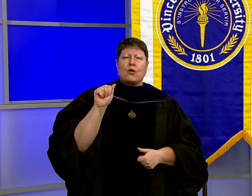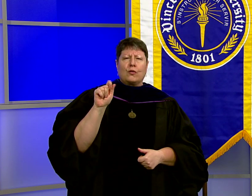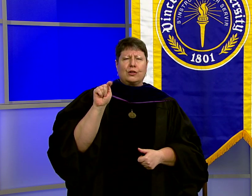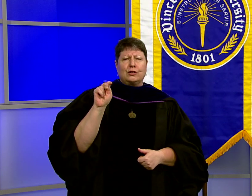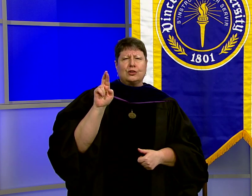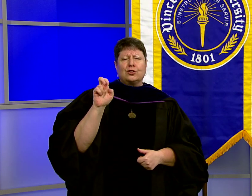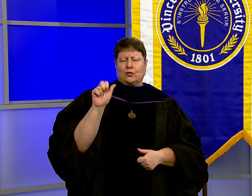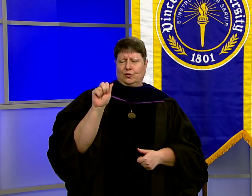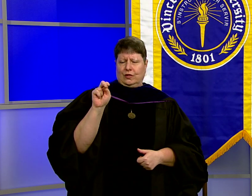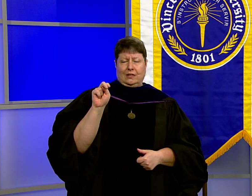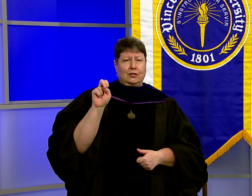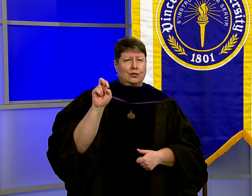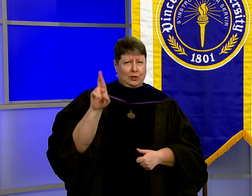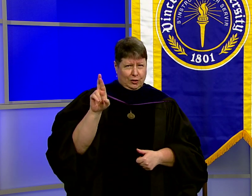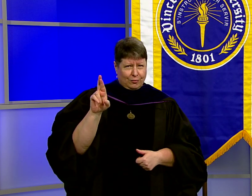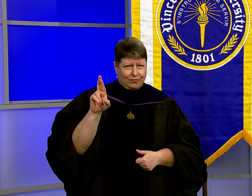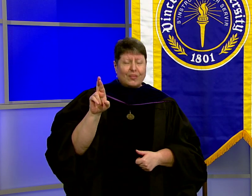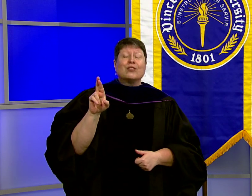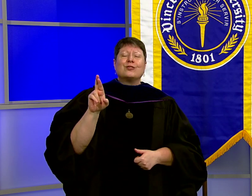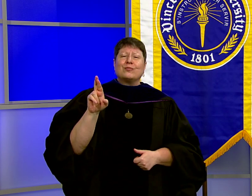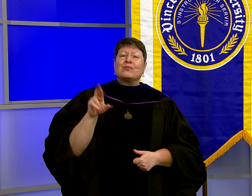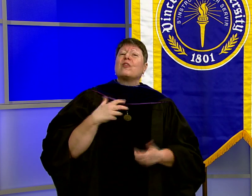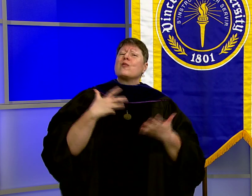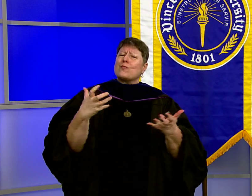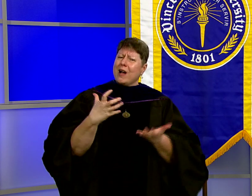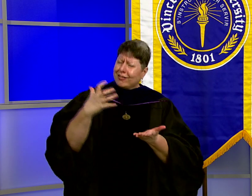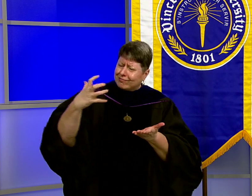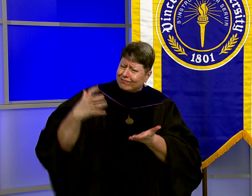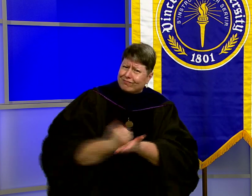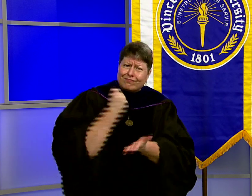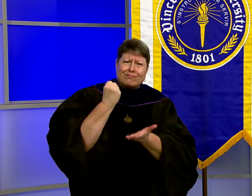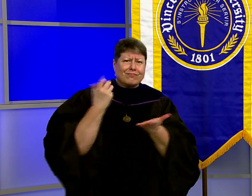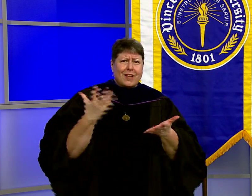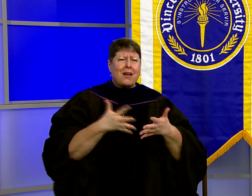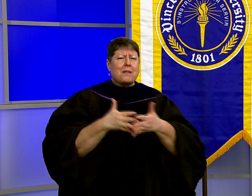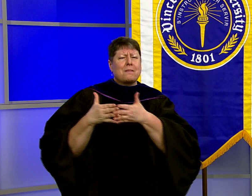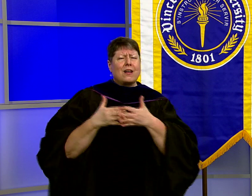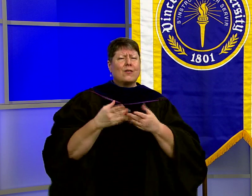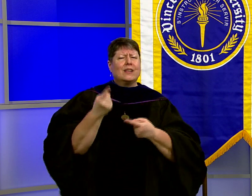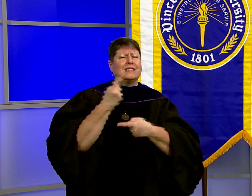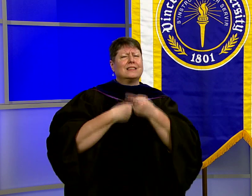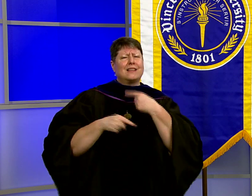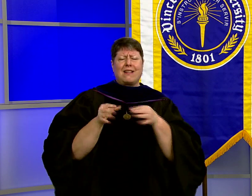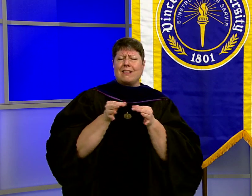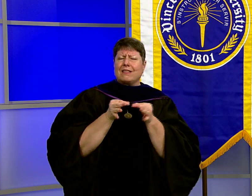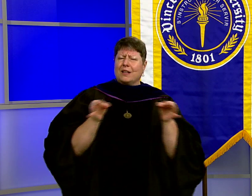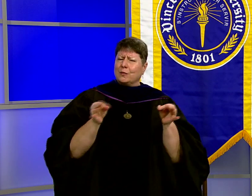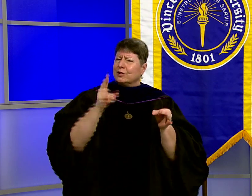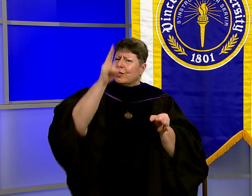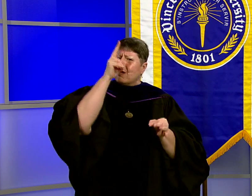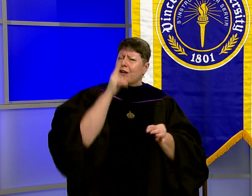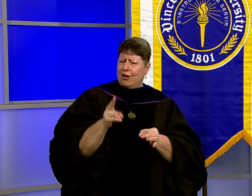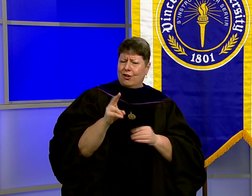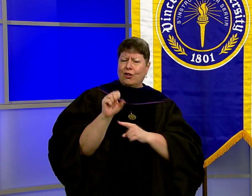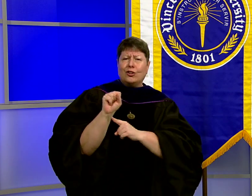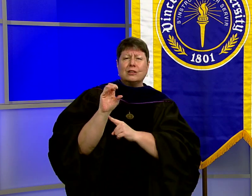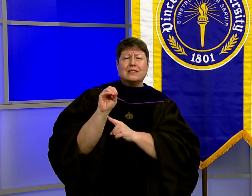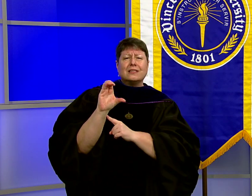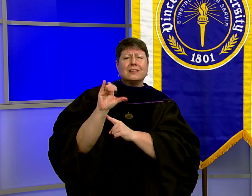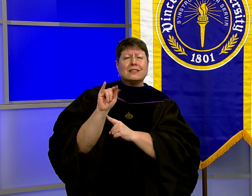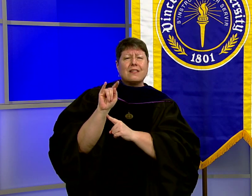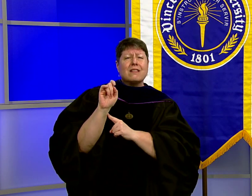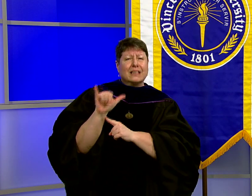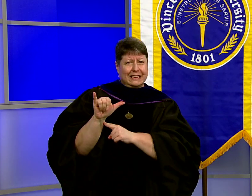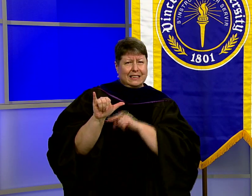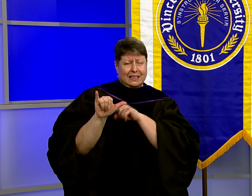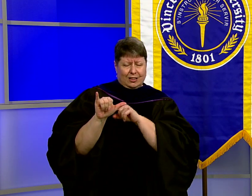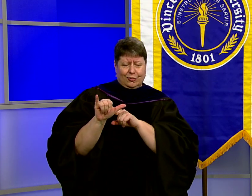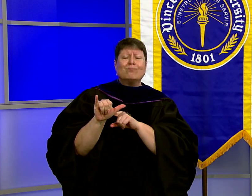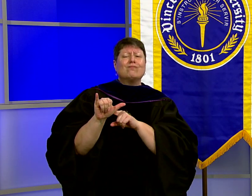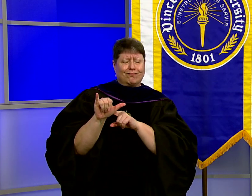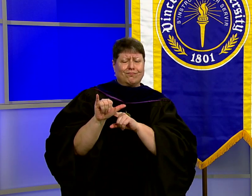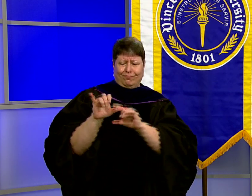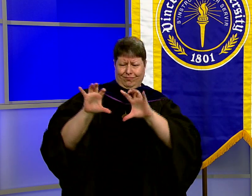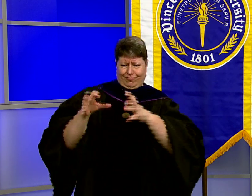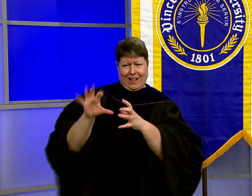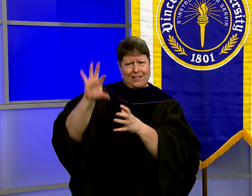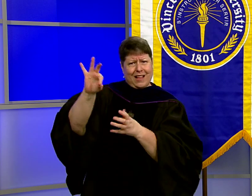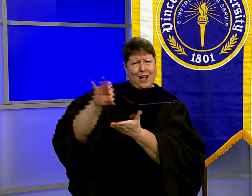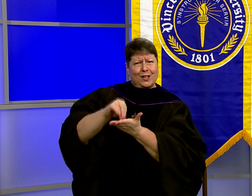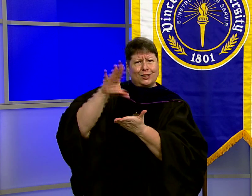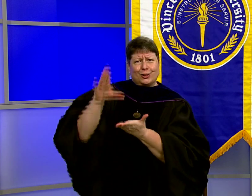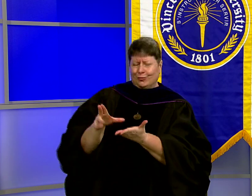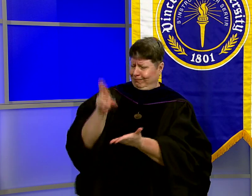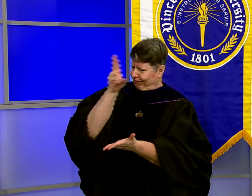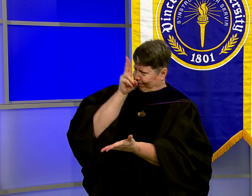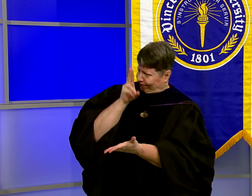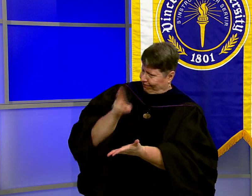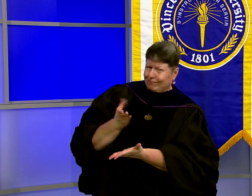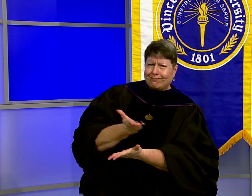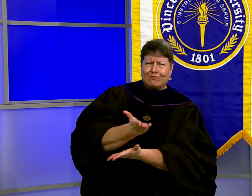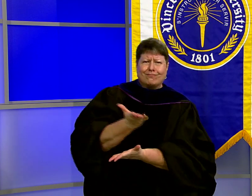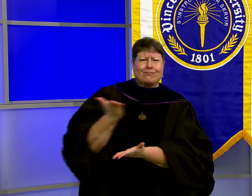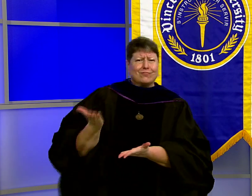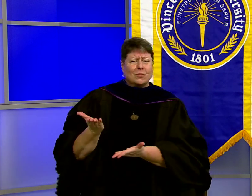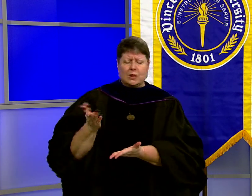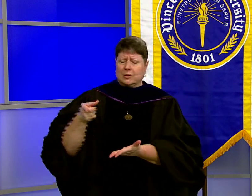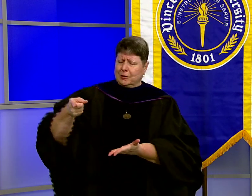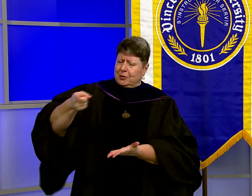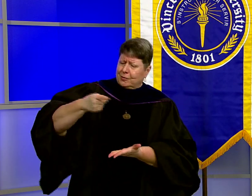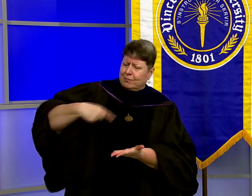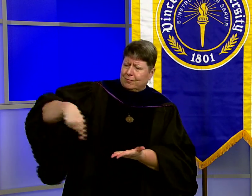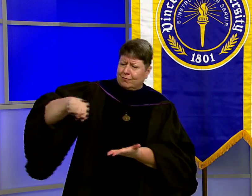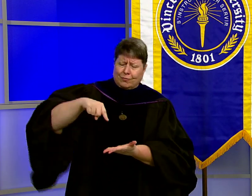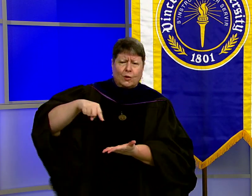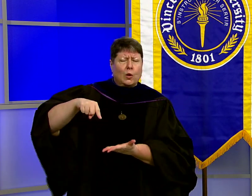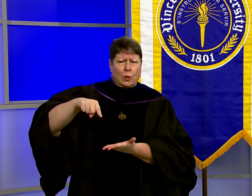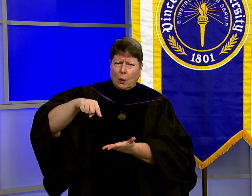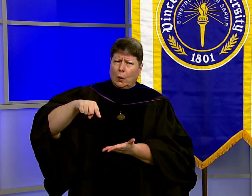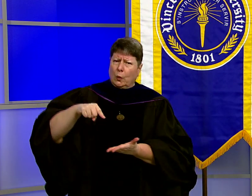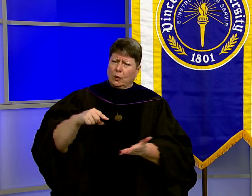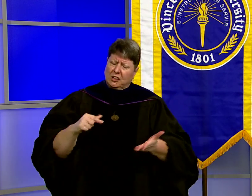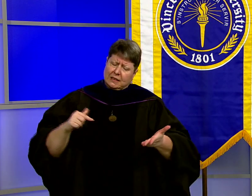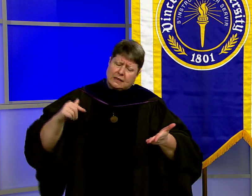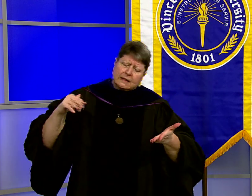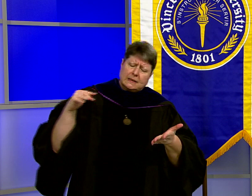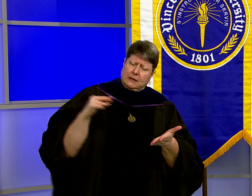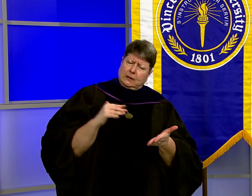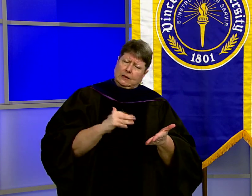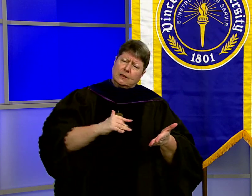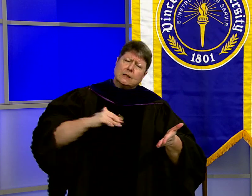the american sign language honor society award to nine students from the class of 2021. these